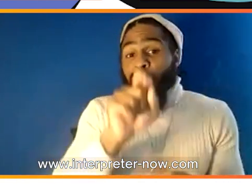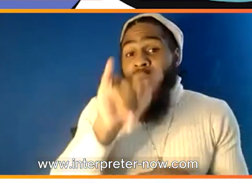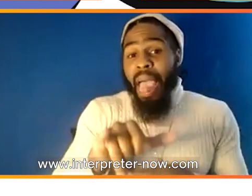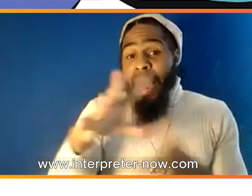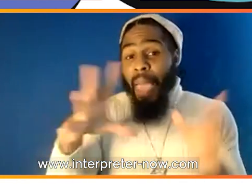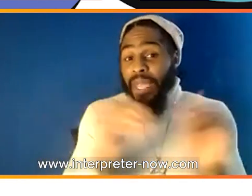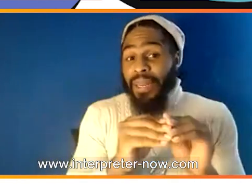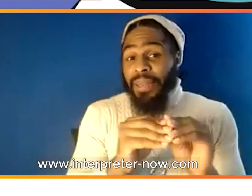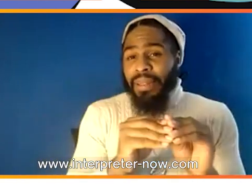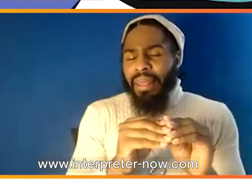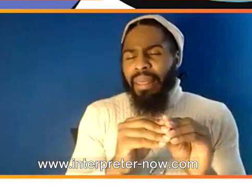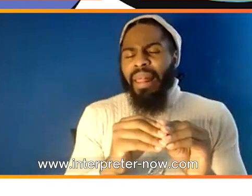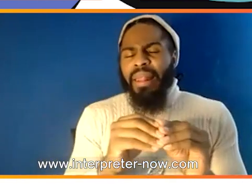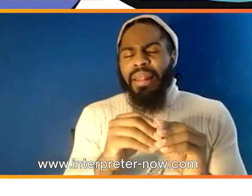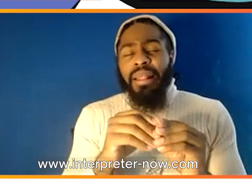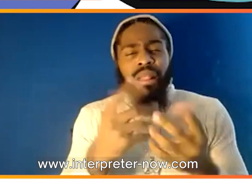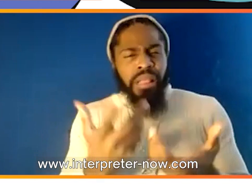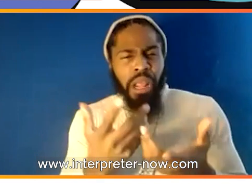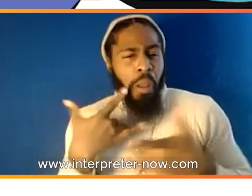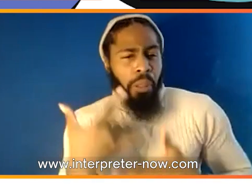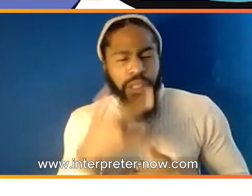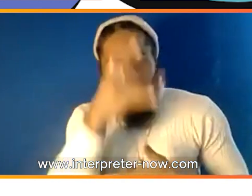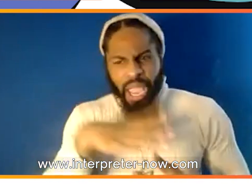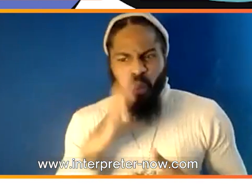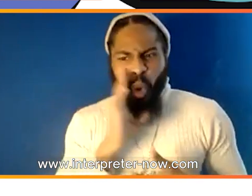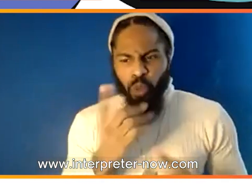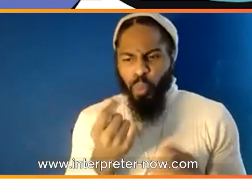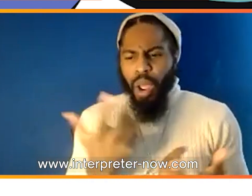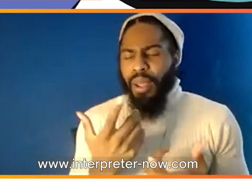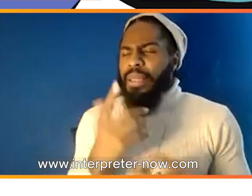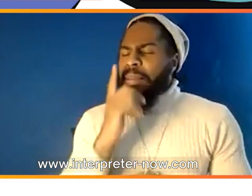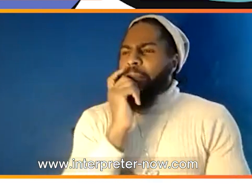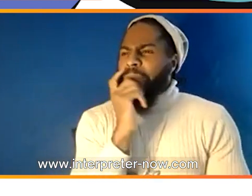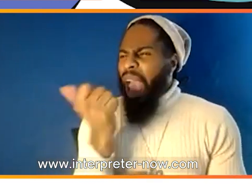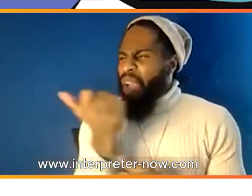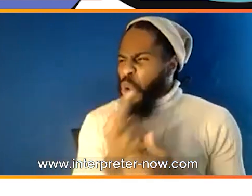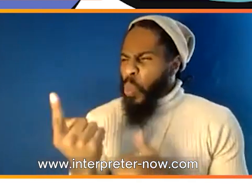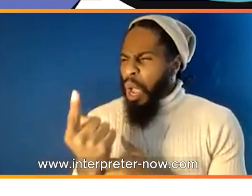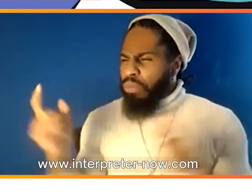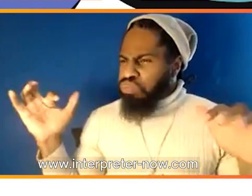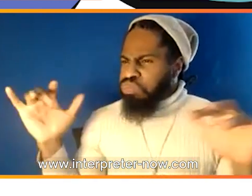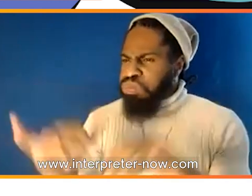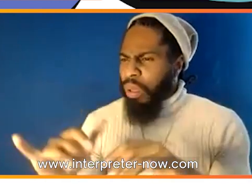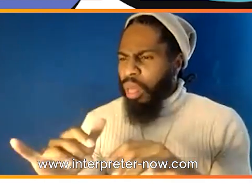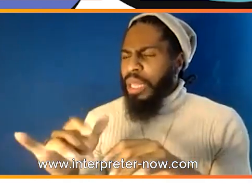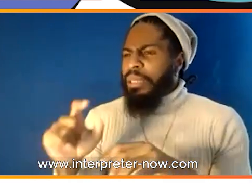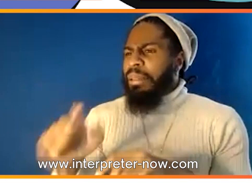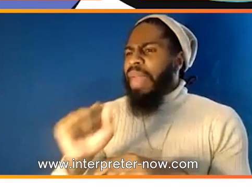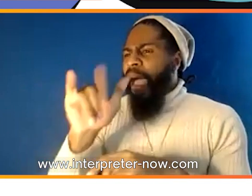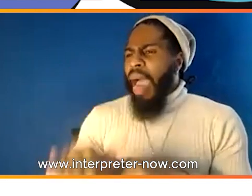these men are going? I want to be part of that. I want to make this a better place." The flywheel starts going, and every time you stop at the bus stop, more men get on